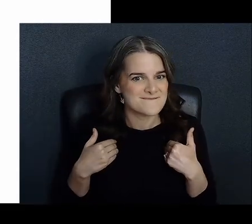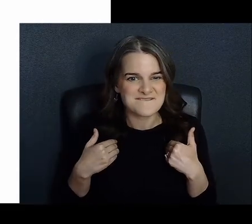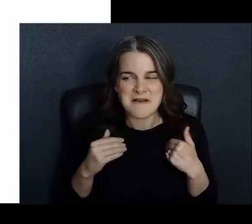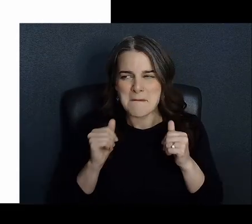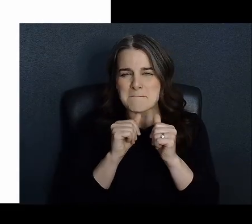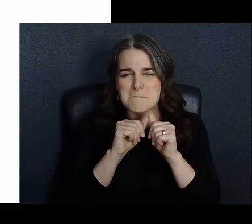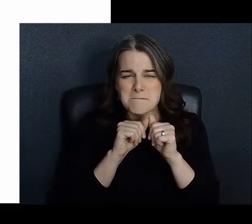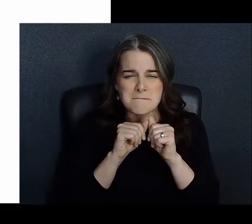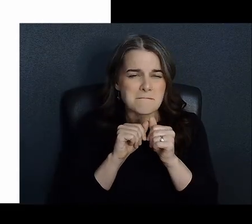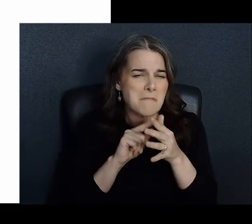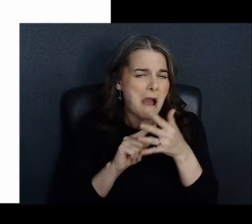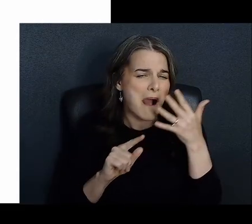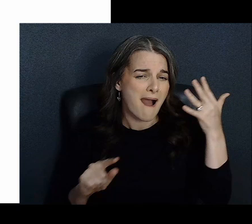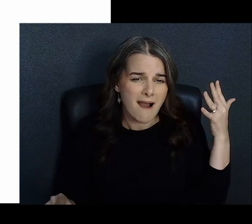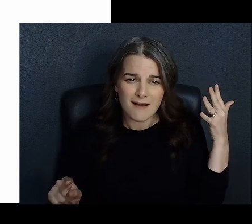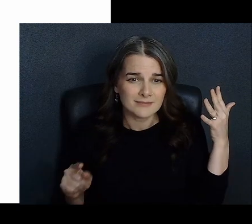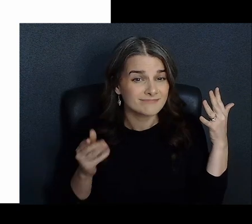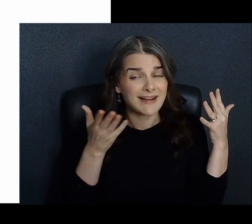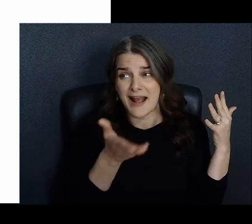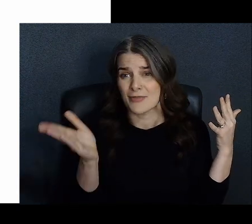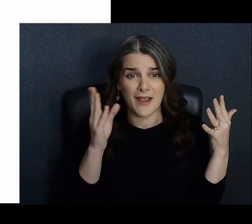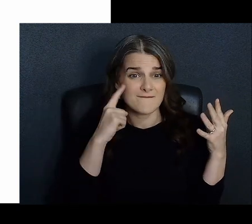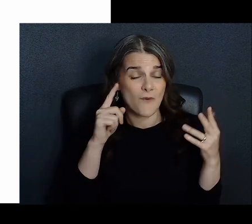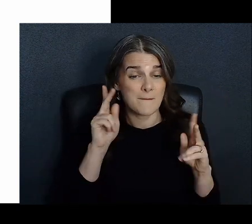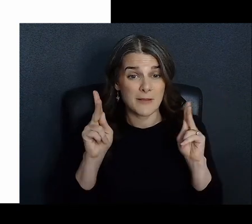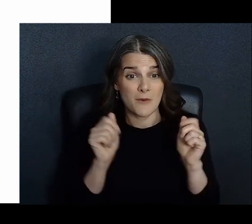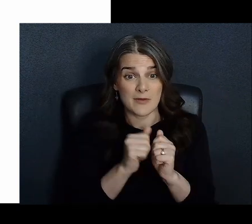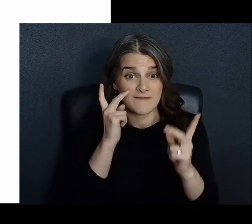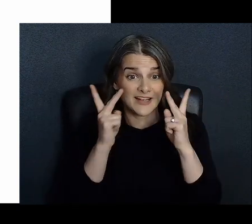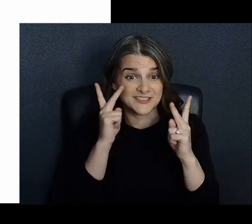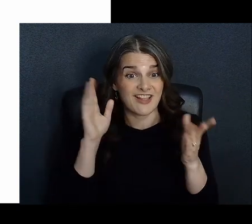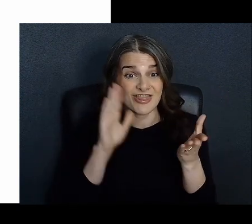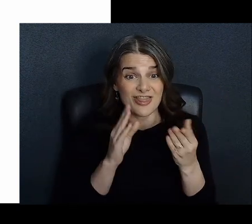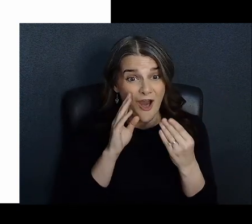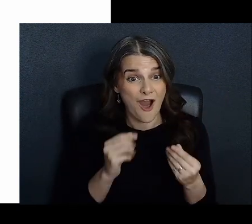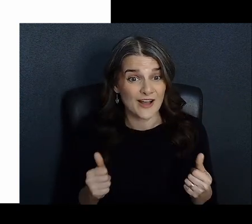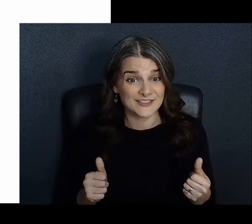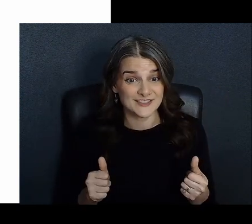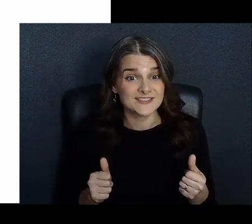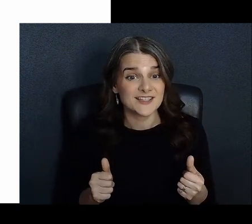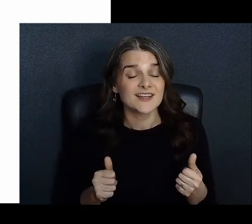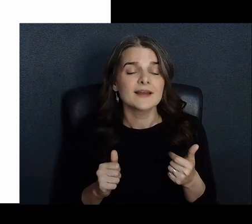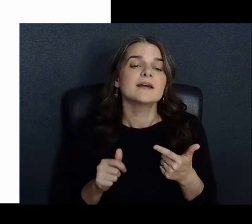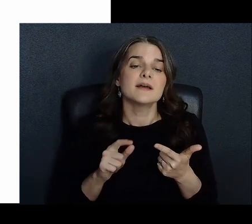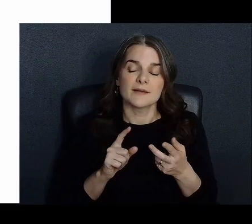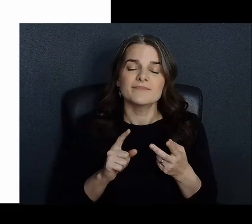for persons with vision loss. And I'd be happy to share that if you contact me directly rather than going through each one of them.